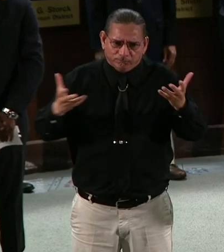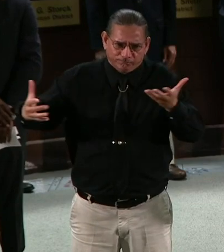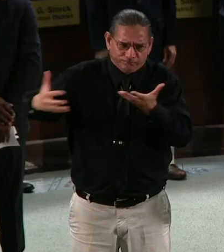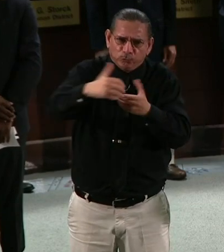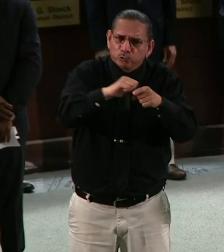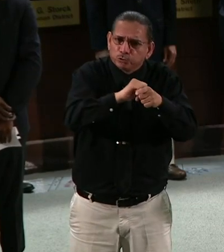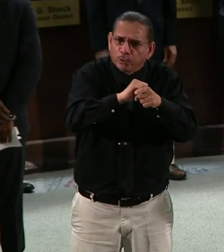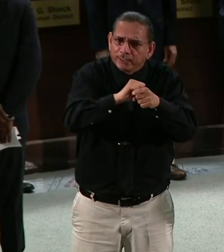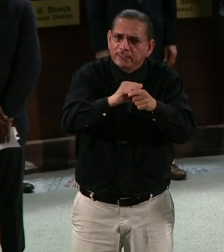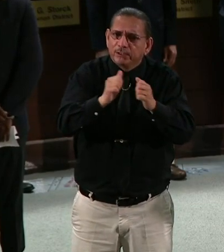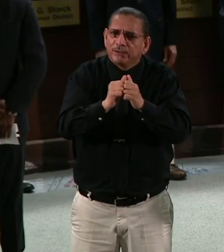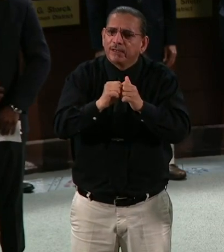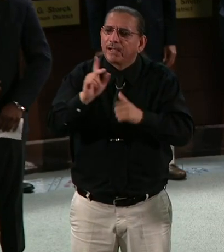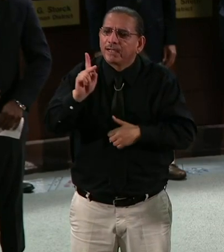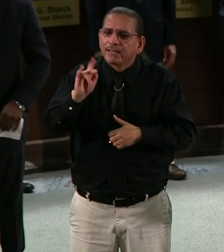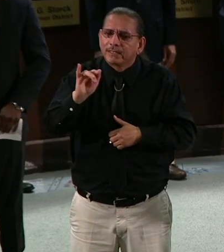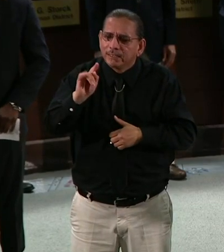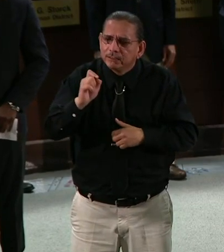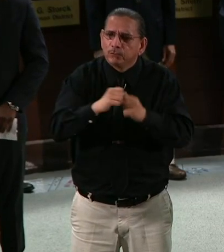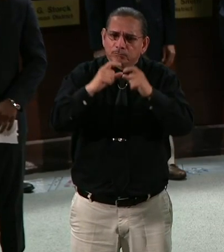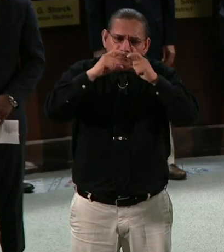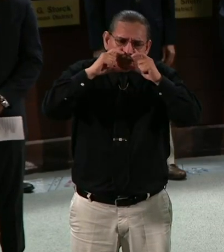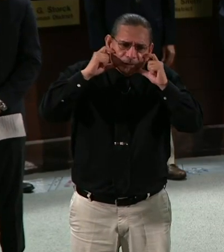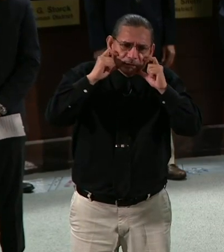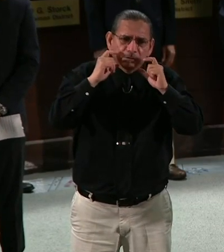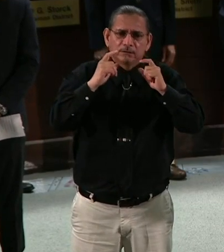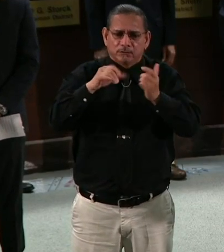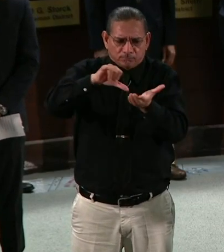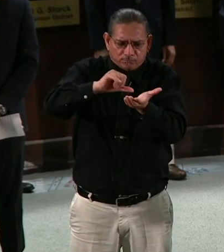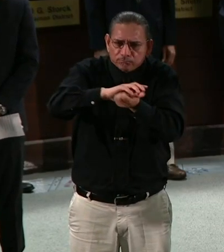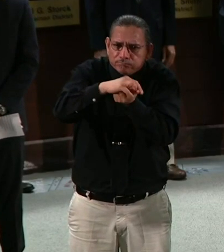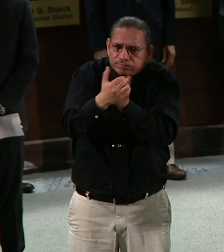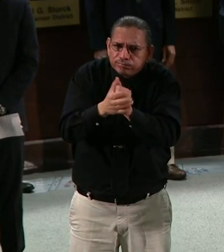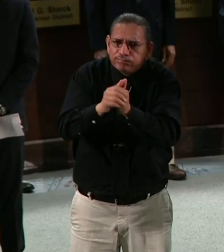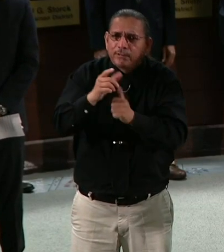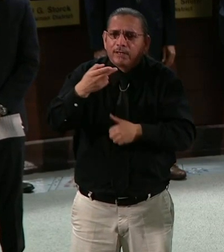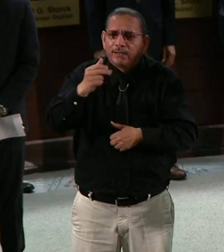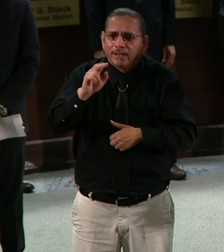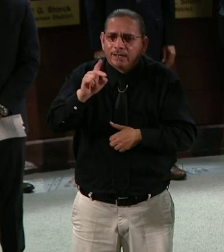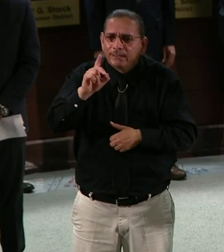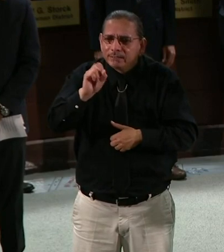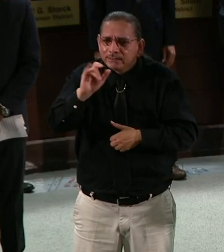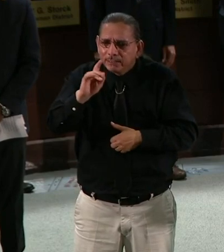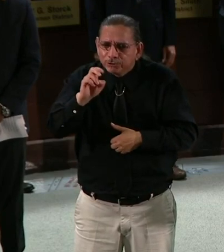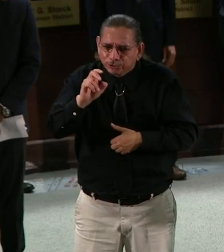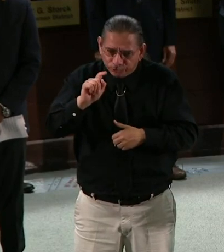FOR THE LOCAL GOVERNMENTS AS WELL AS KITS WITH MASK HAND